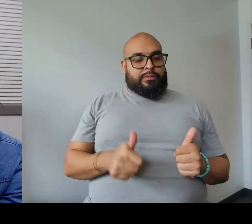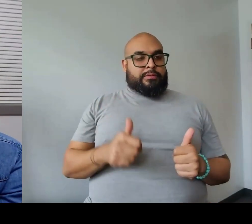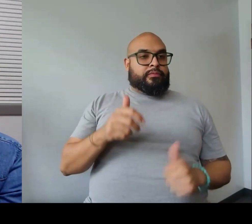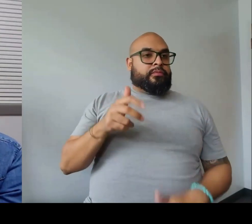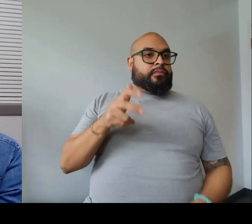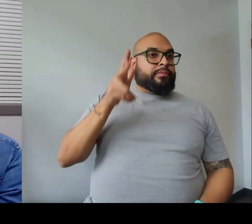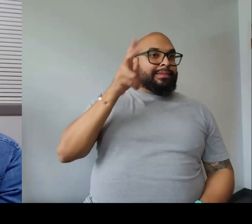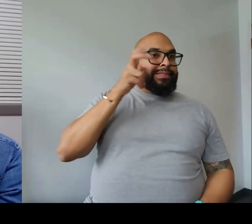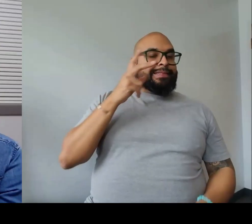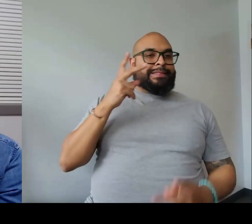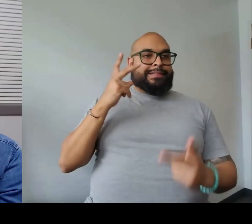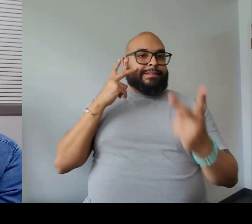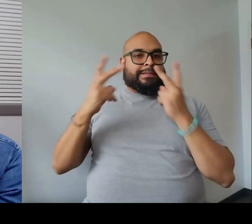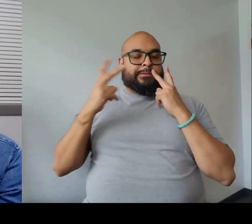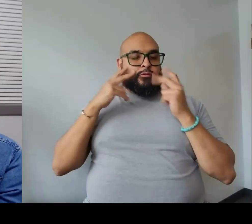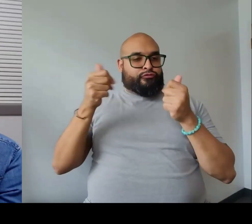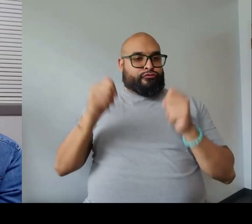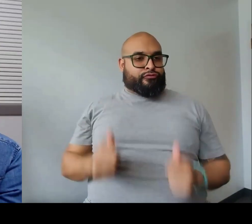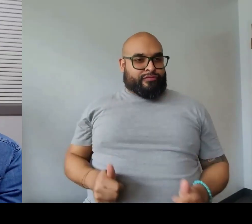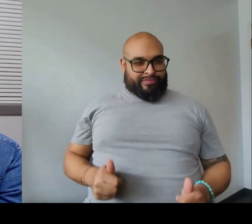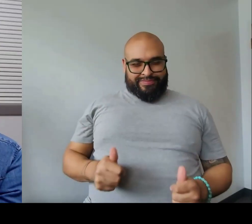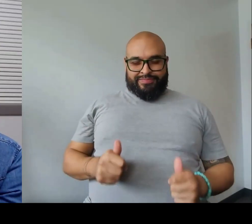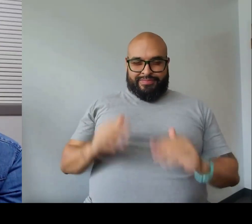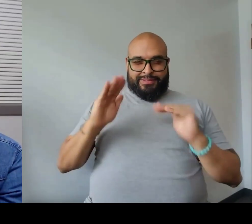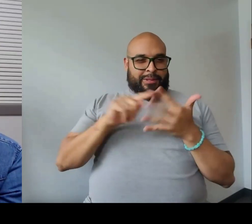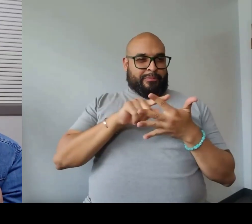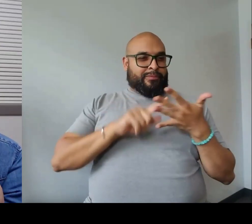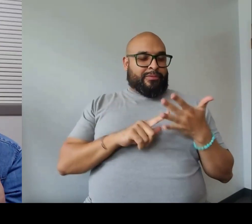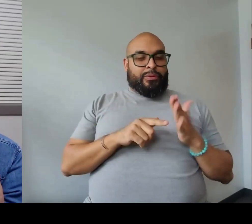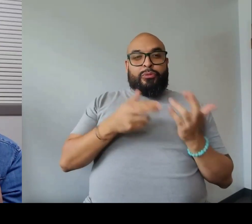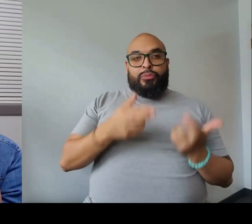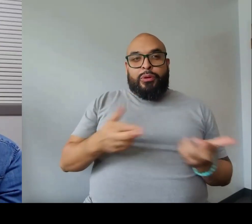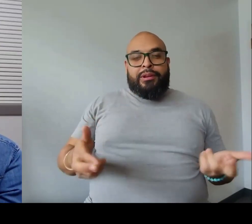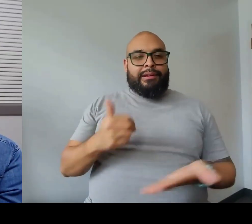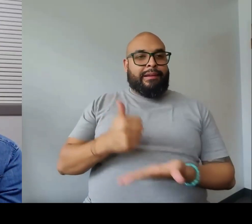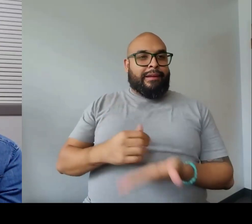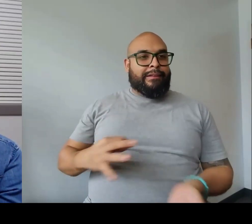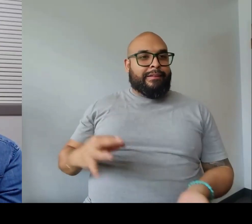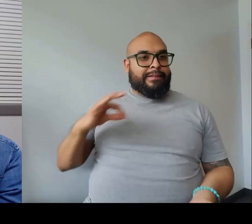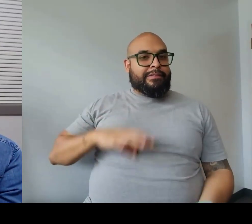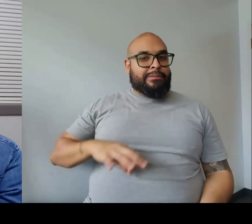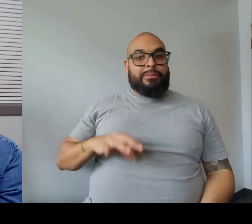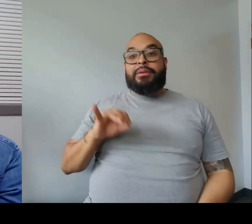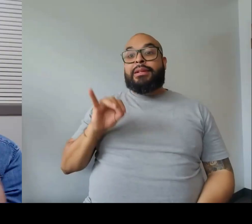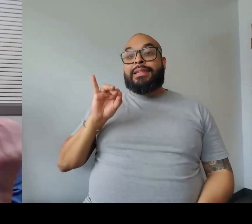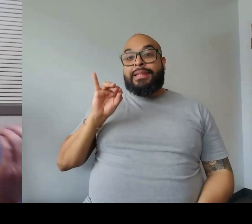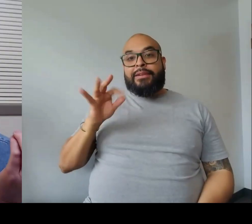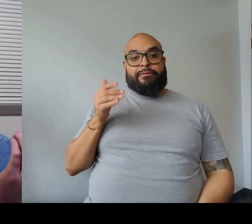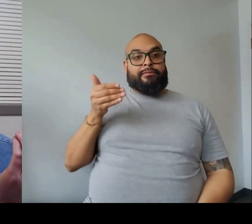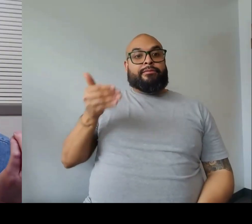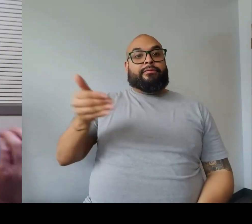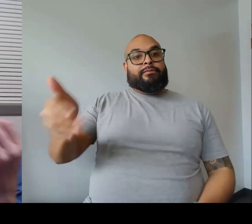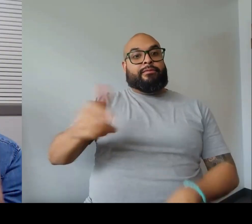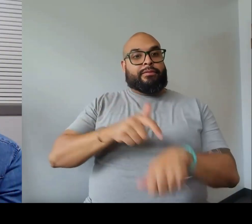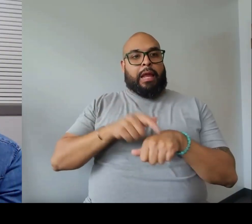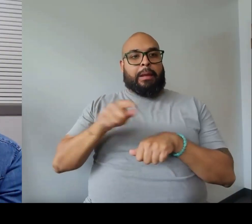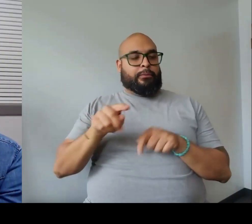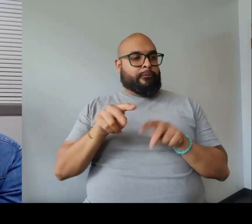So I hope those resources are a help to you when, again, you do find yourself assessing a deafblind individual.